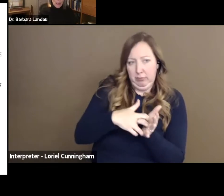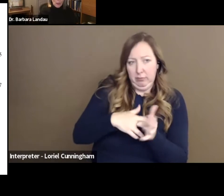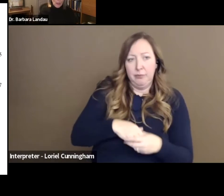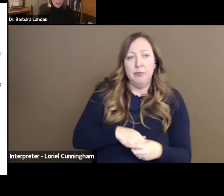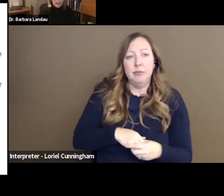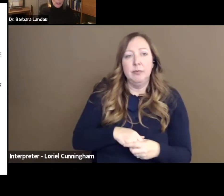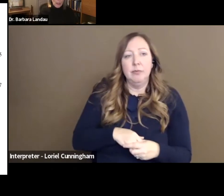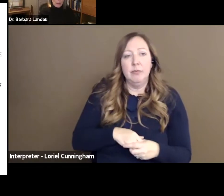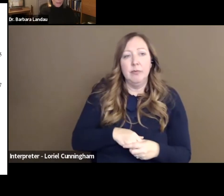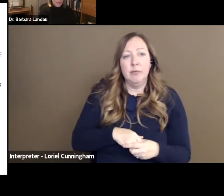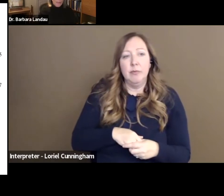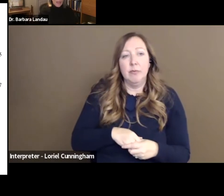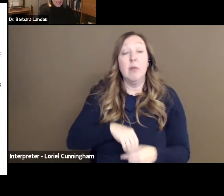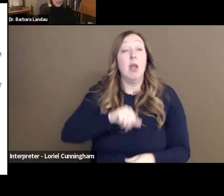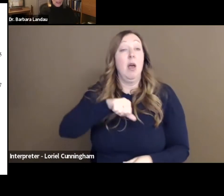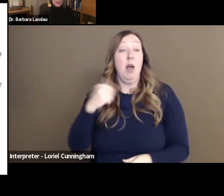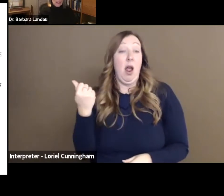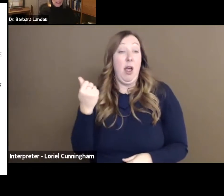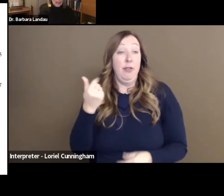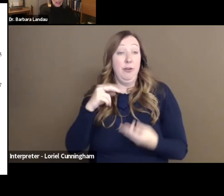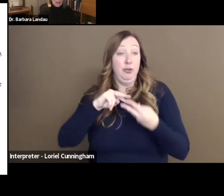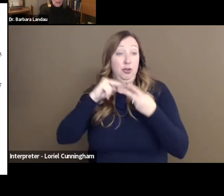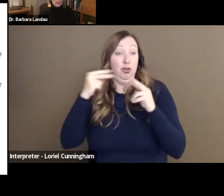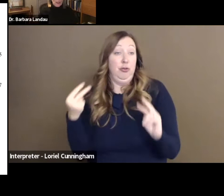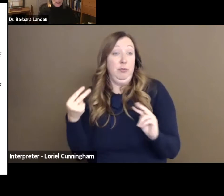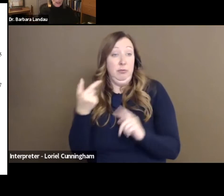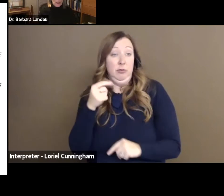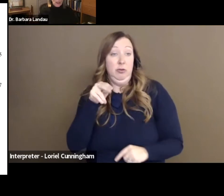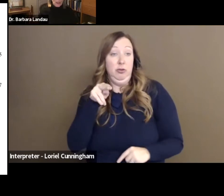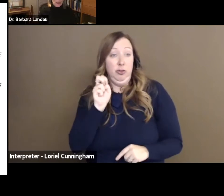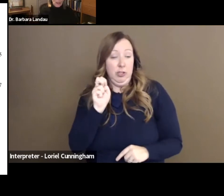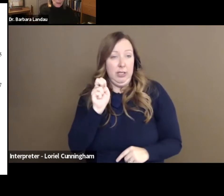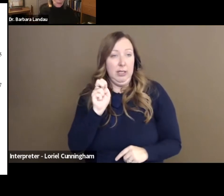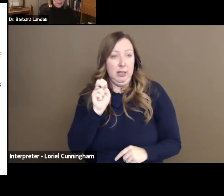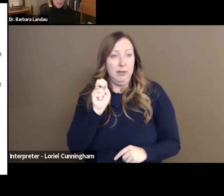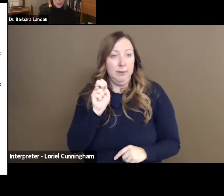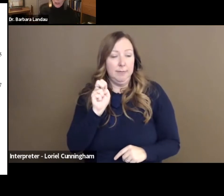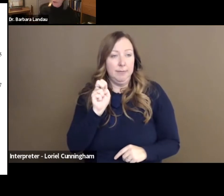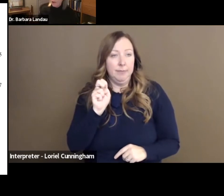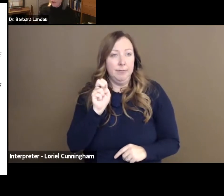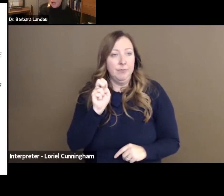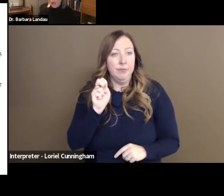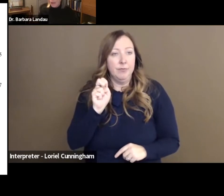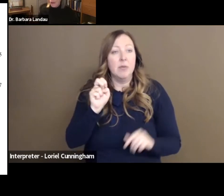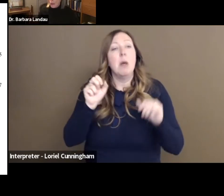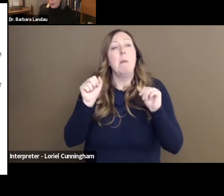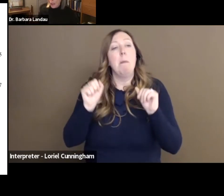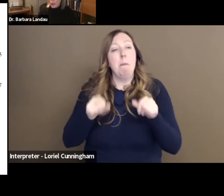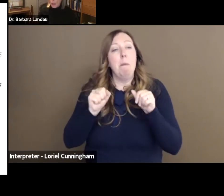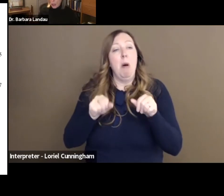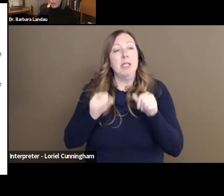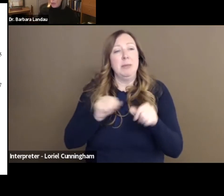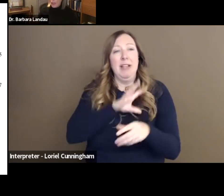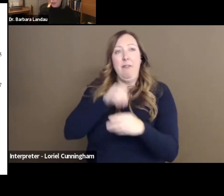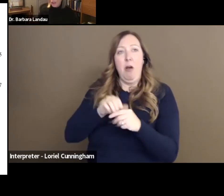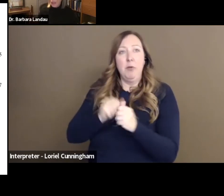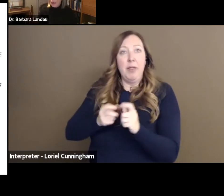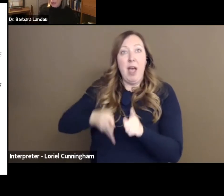has been uh that has been indicated as uh as uh possibly involved in high